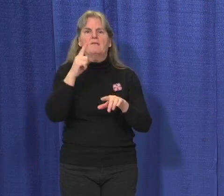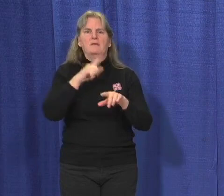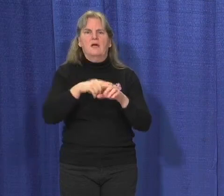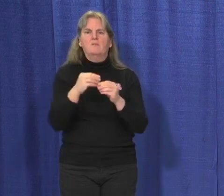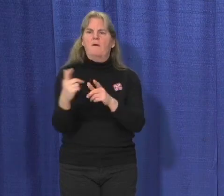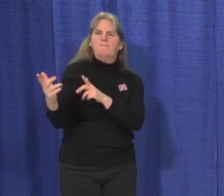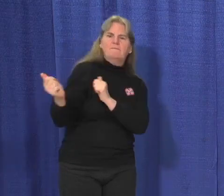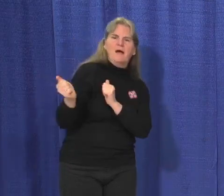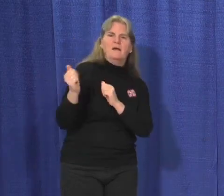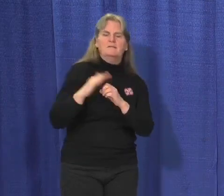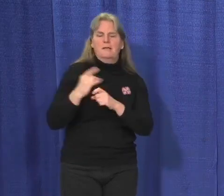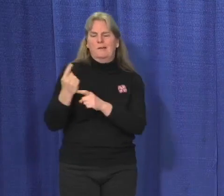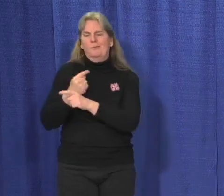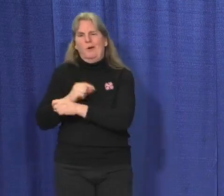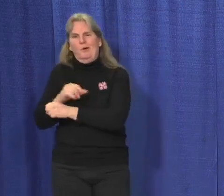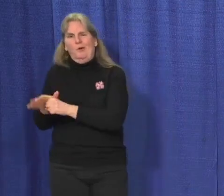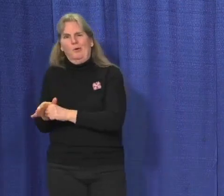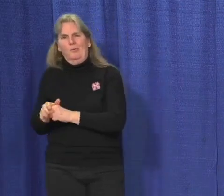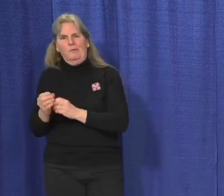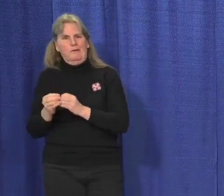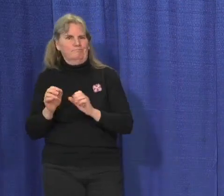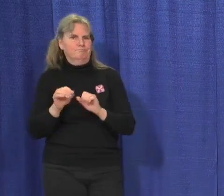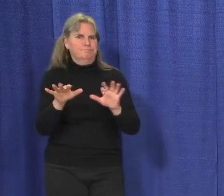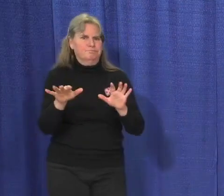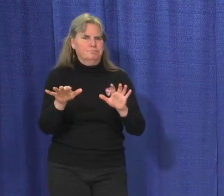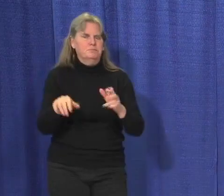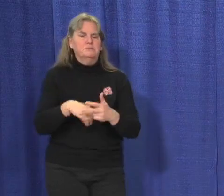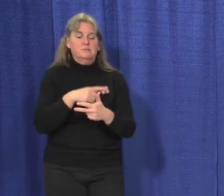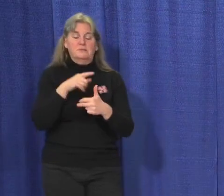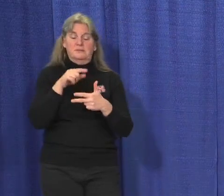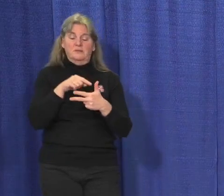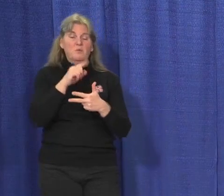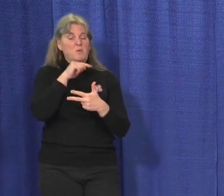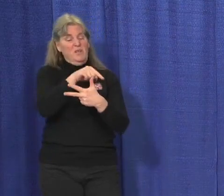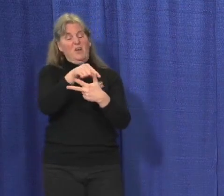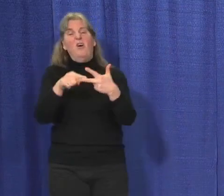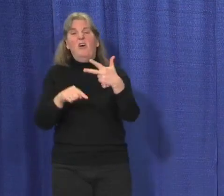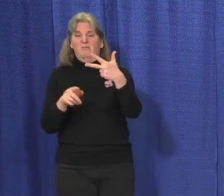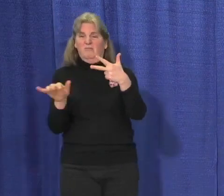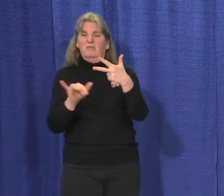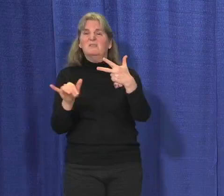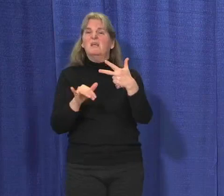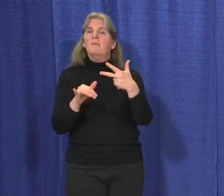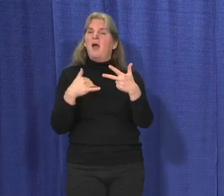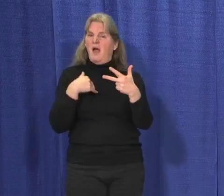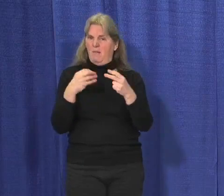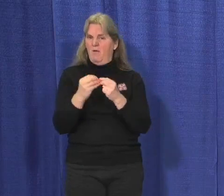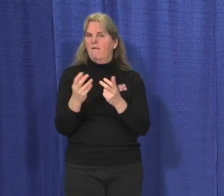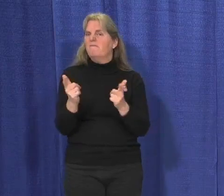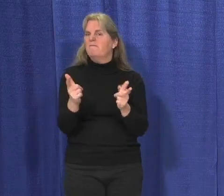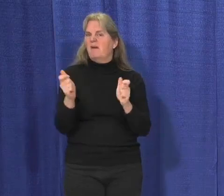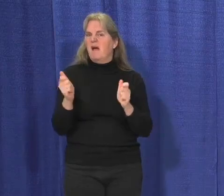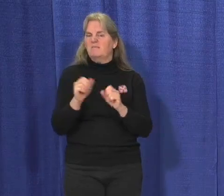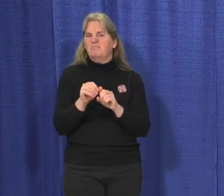one and a half times as easily as a regular COVID strain. All three of these variants are